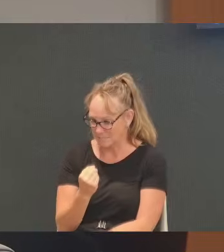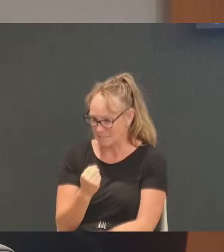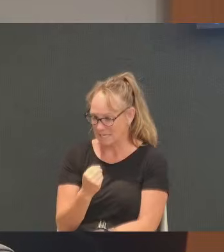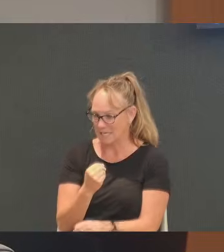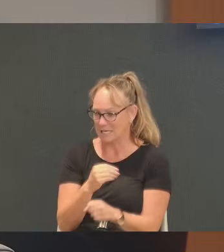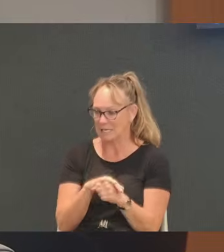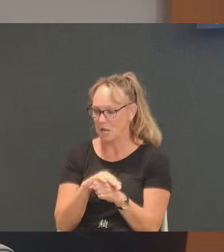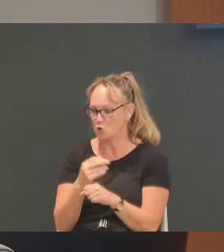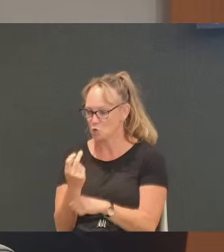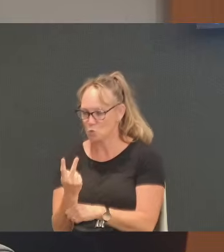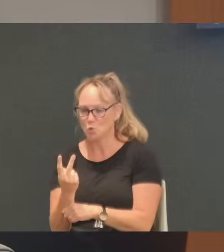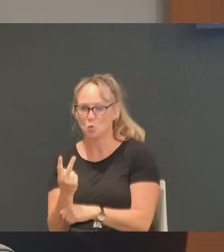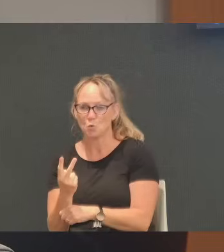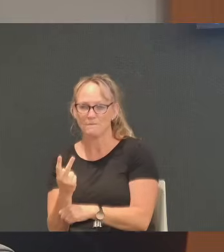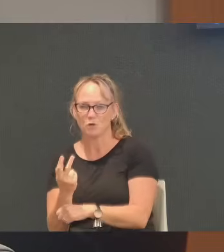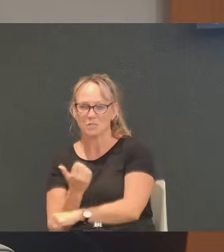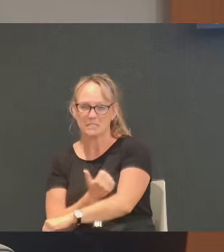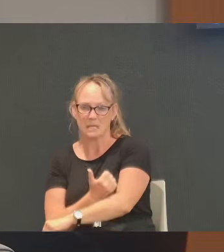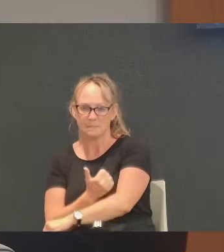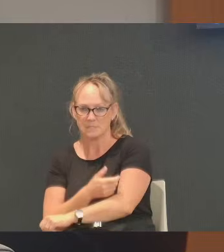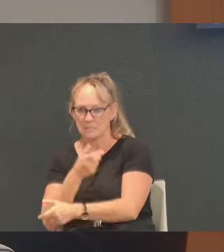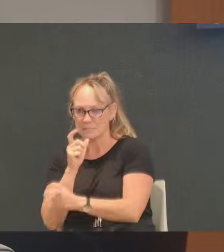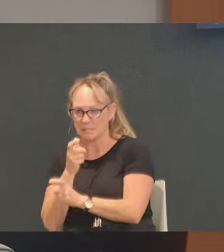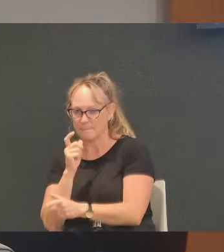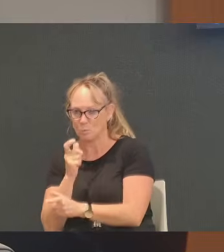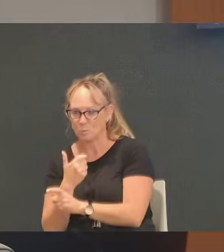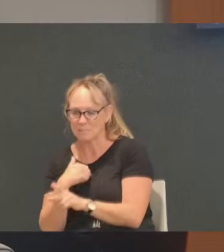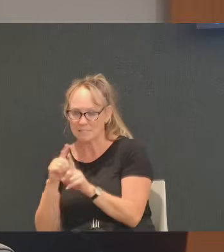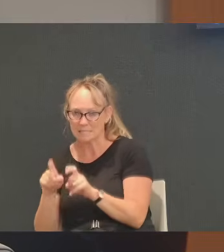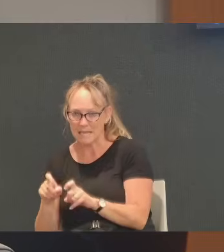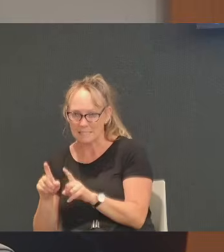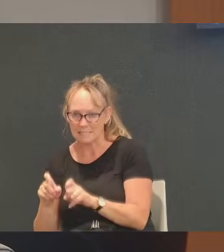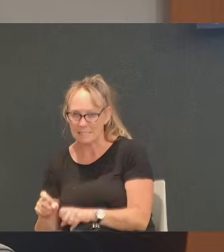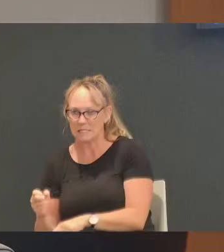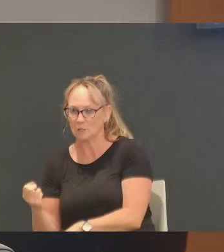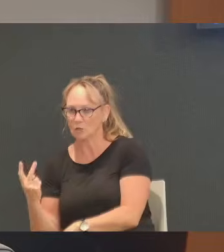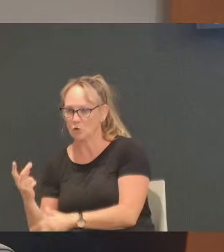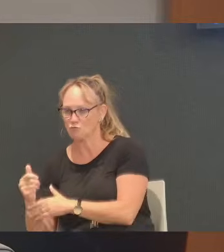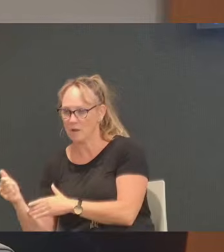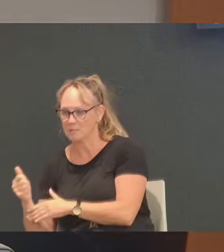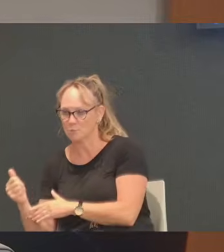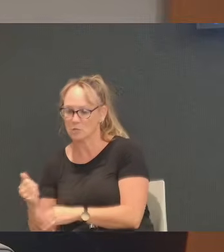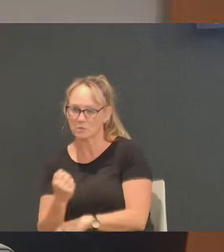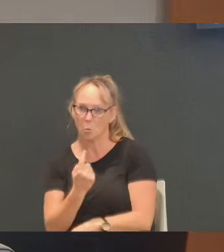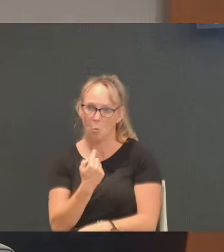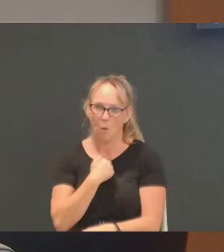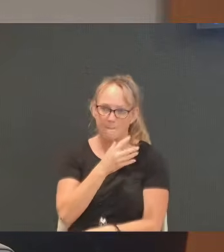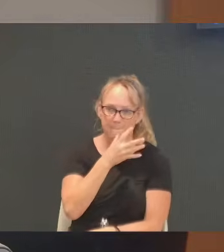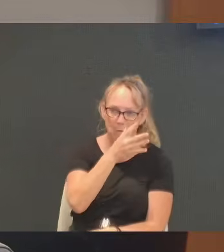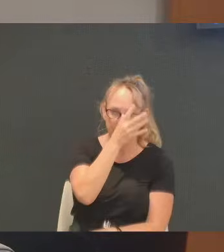testing, two for non-emergency transportation, one for parenting visitation services, one for